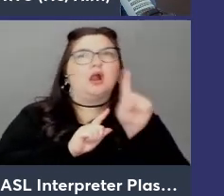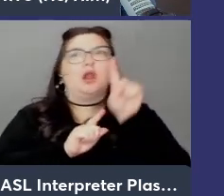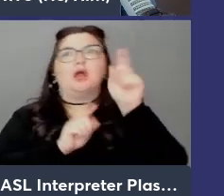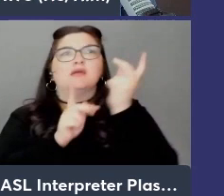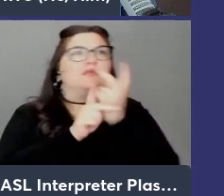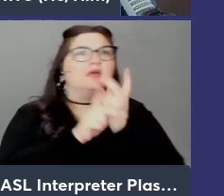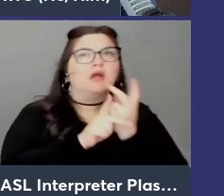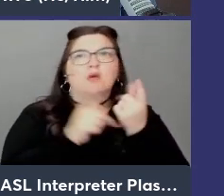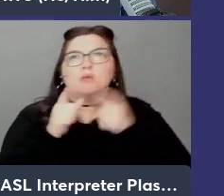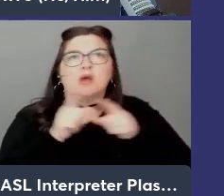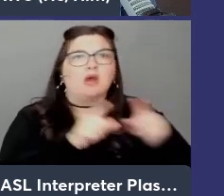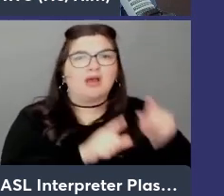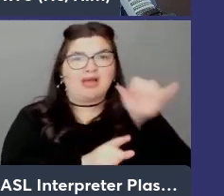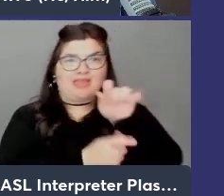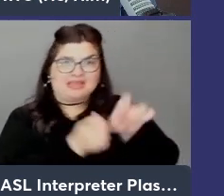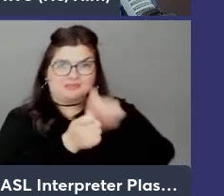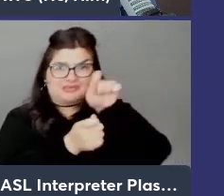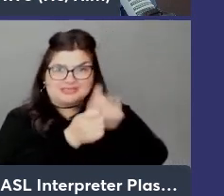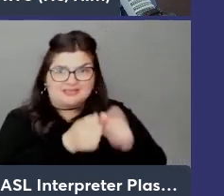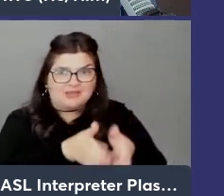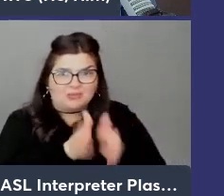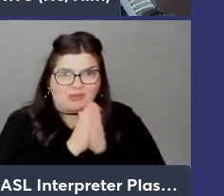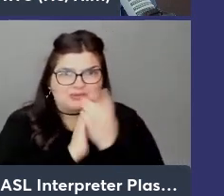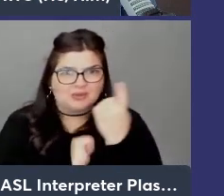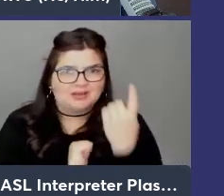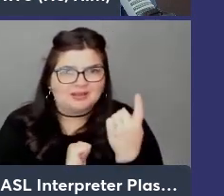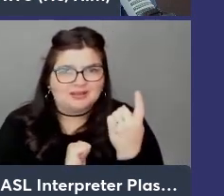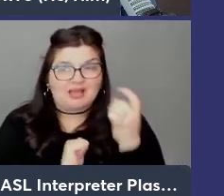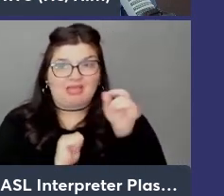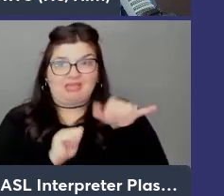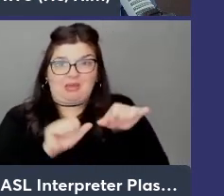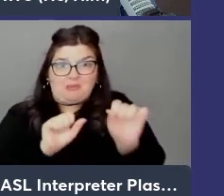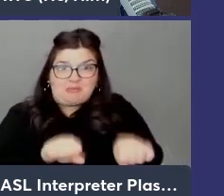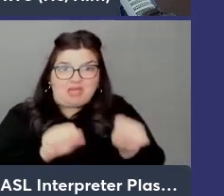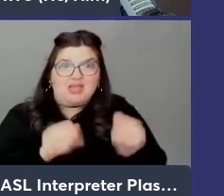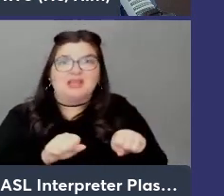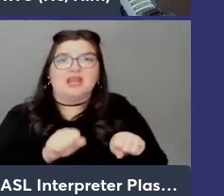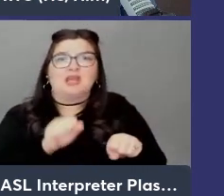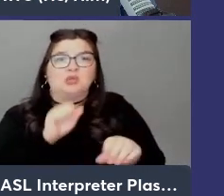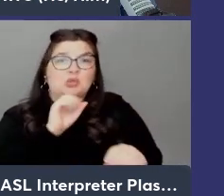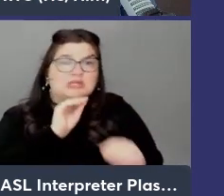in this specific request? And that ability to debug almost vanished